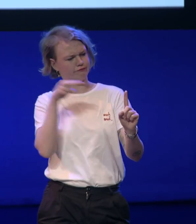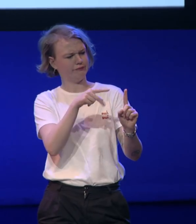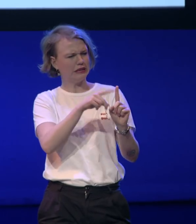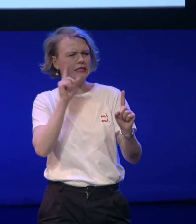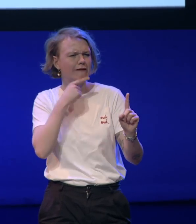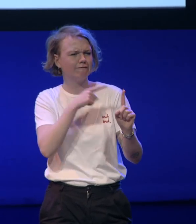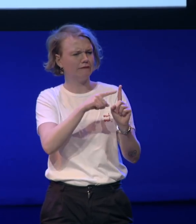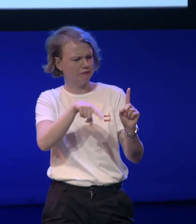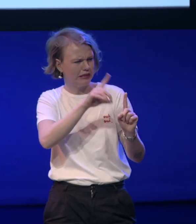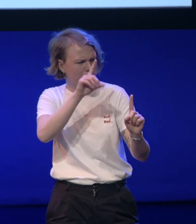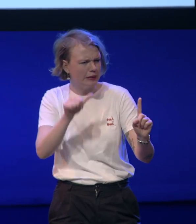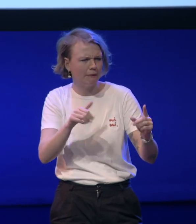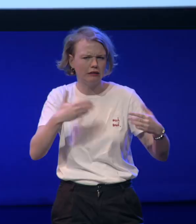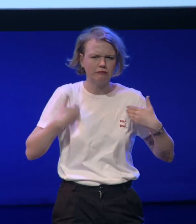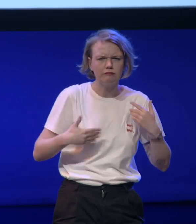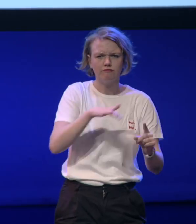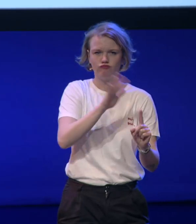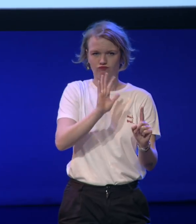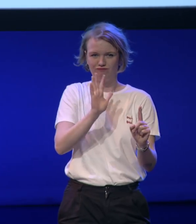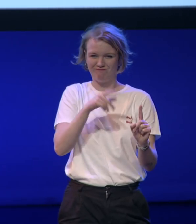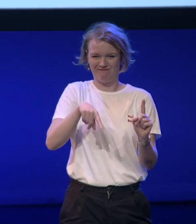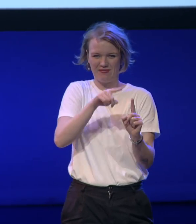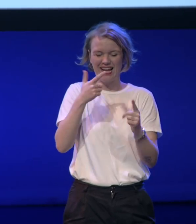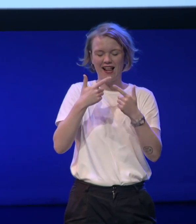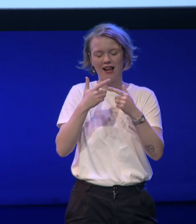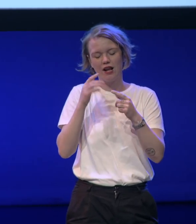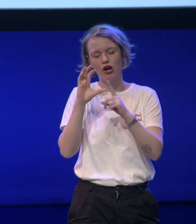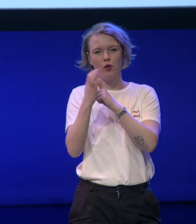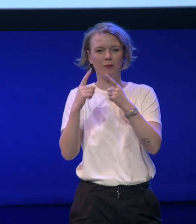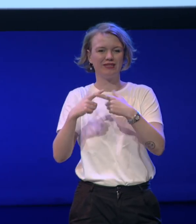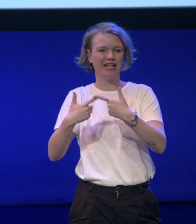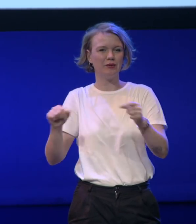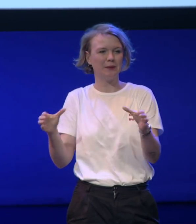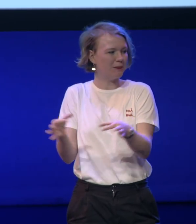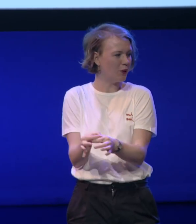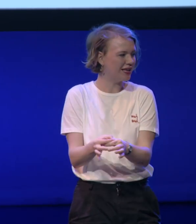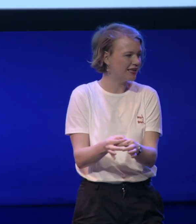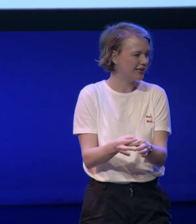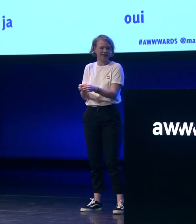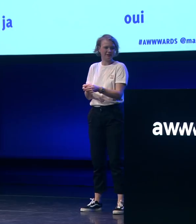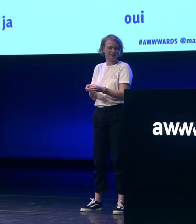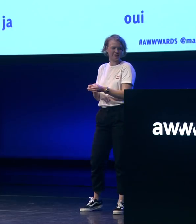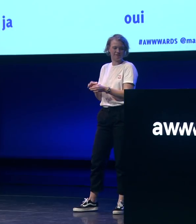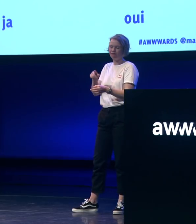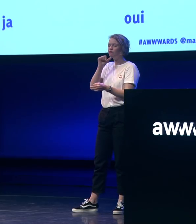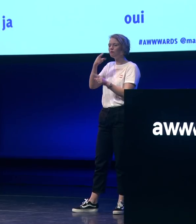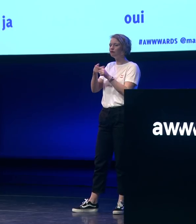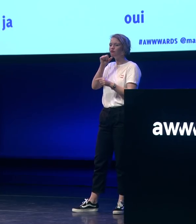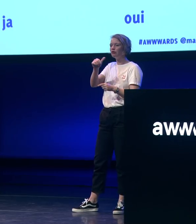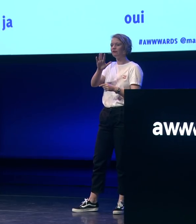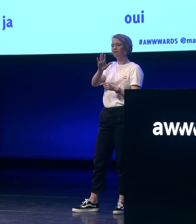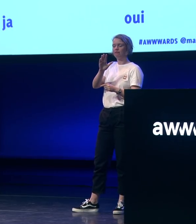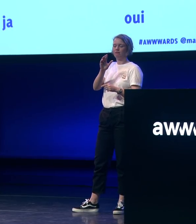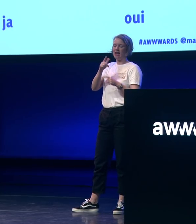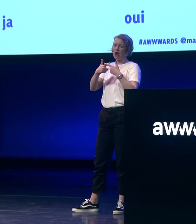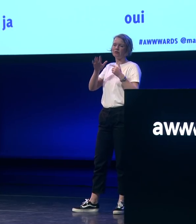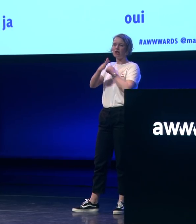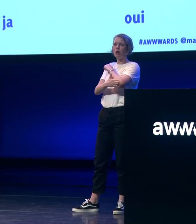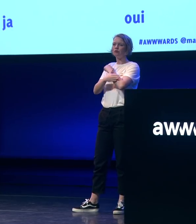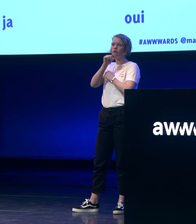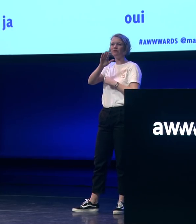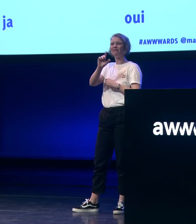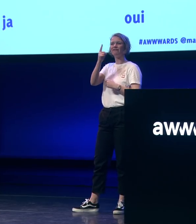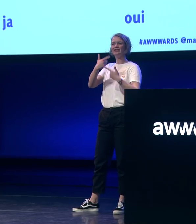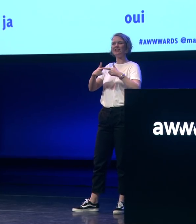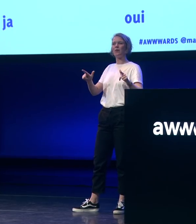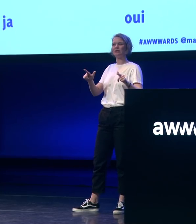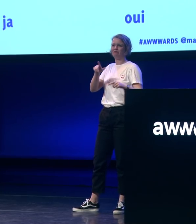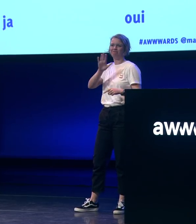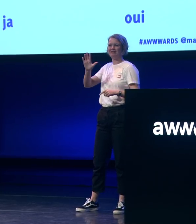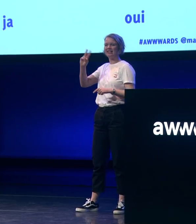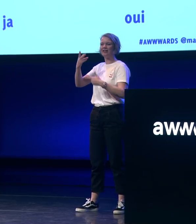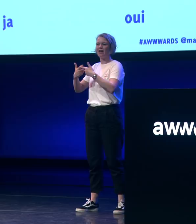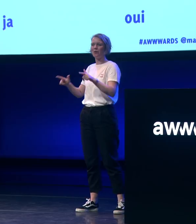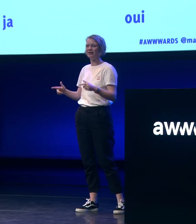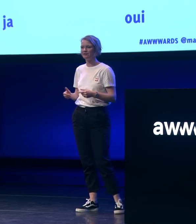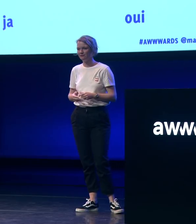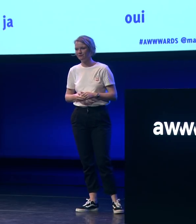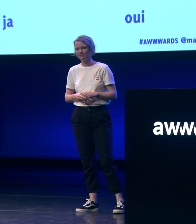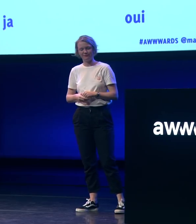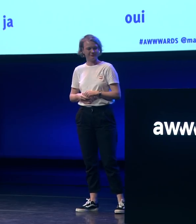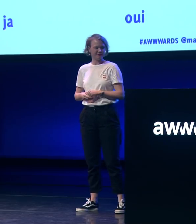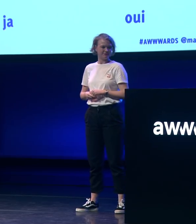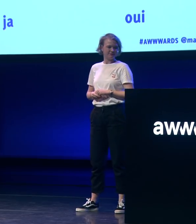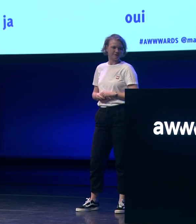disability and that means that we are not we're not able to or people use the